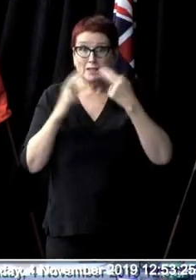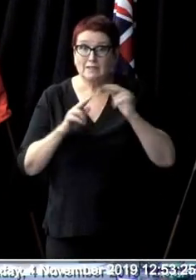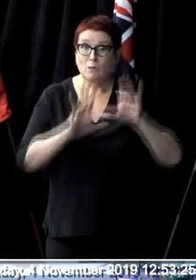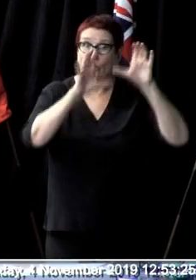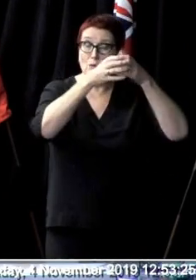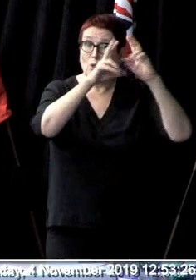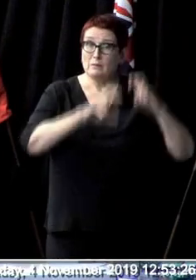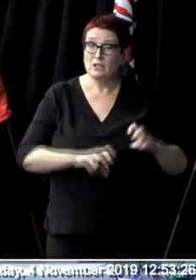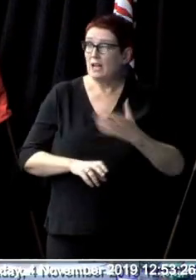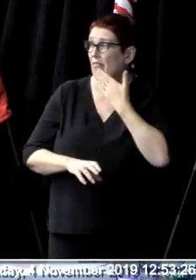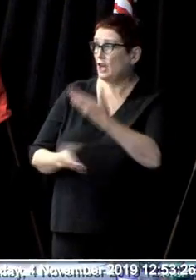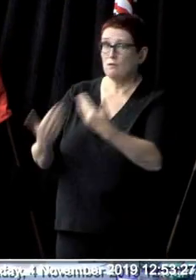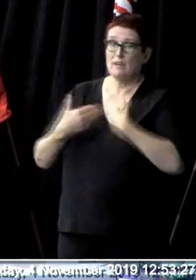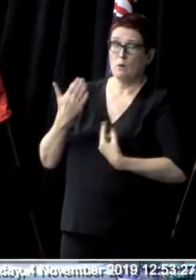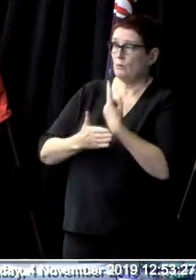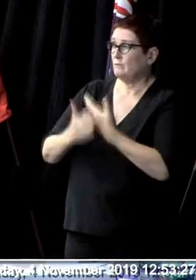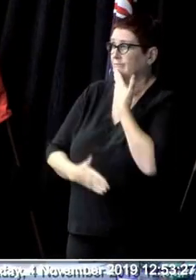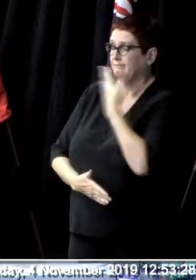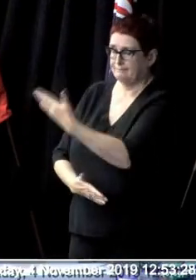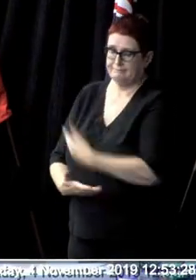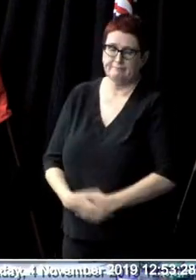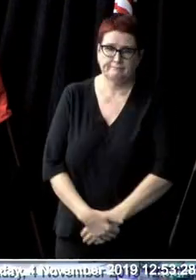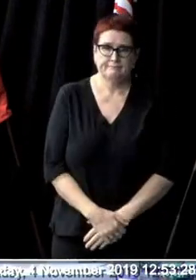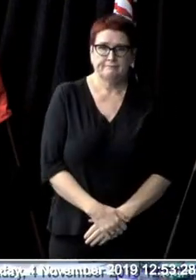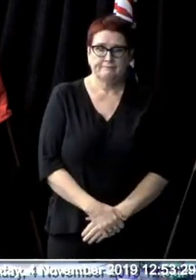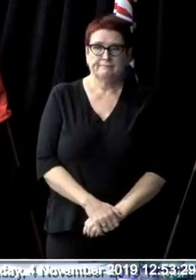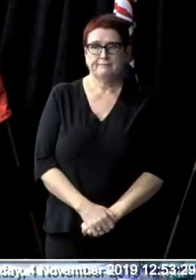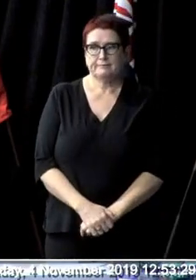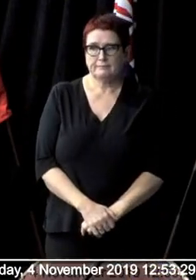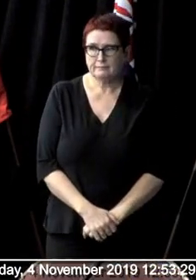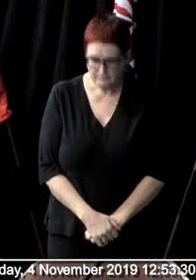And thank you for the opportunity. Thank you. COMMISSIONER SACKVILLE: Thank you.